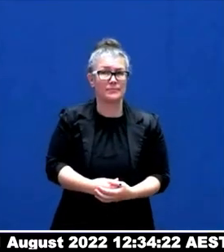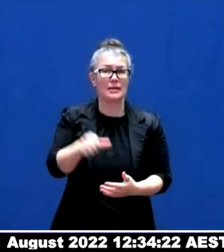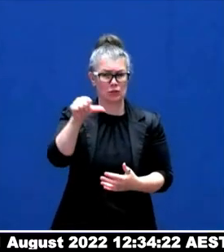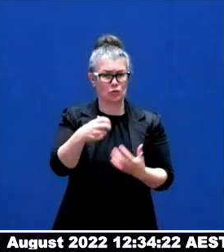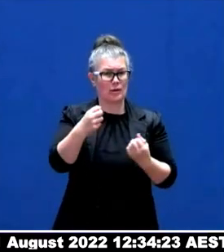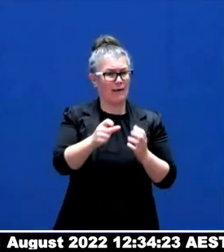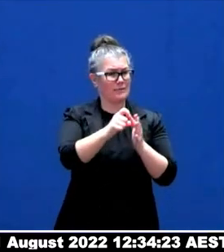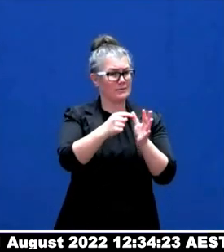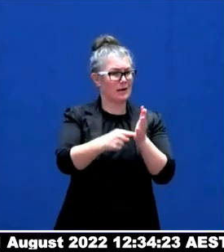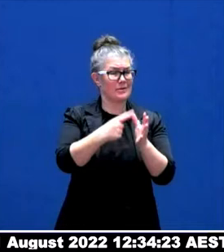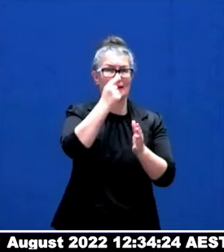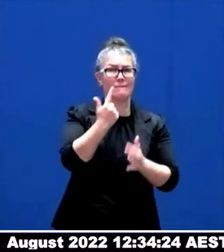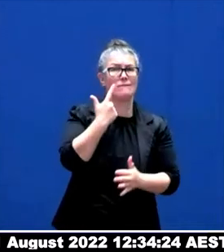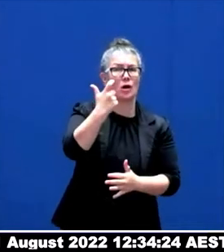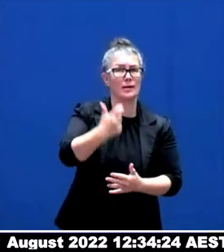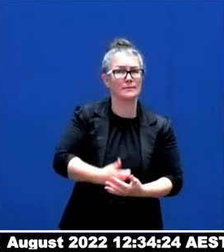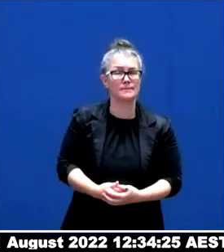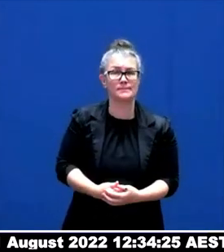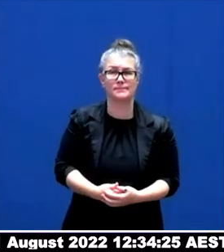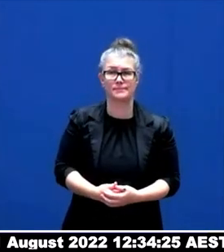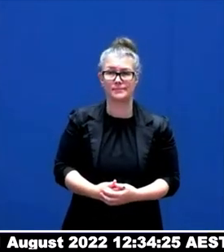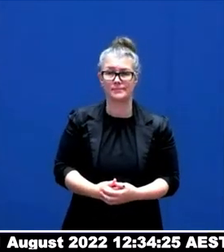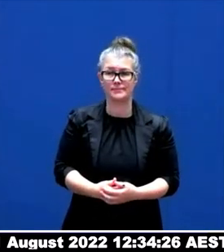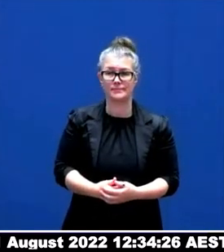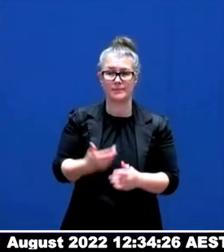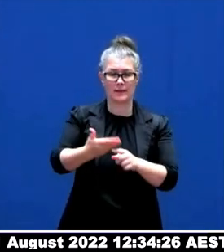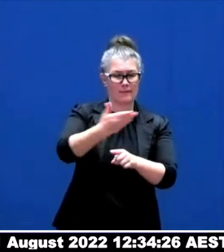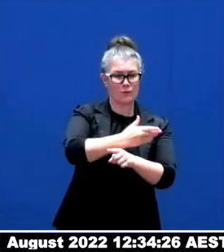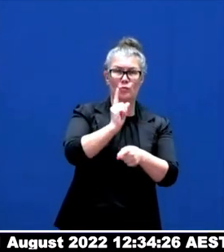Alright. So, a little bit earlier we talked about the role of the NDIS.